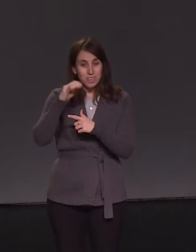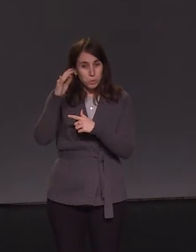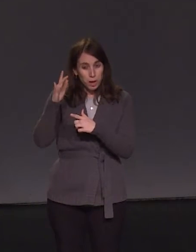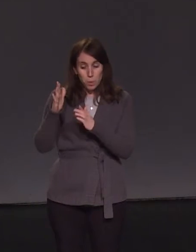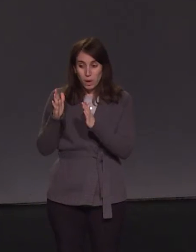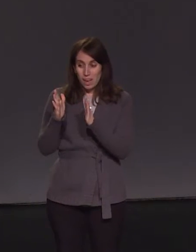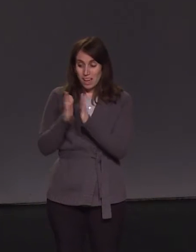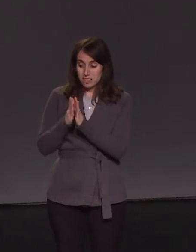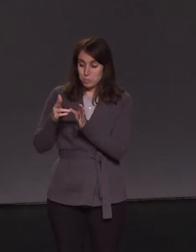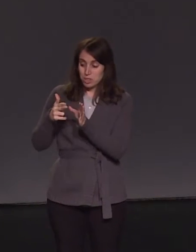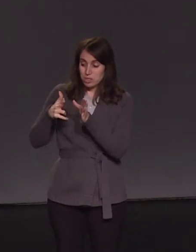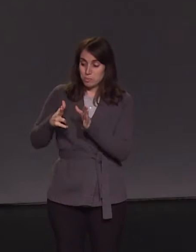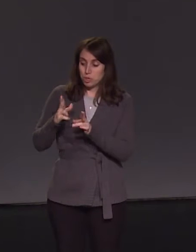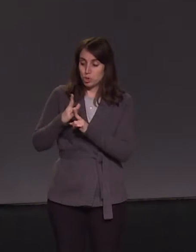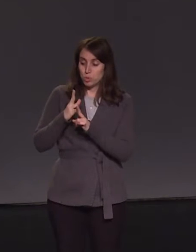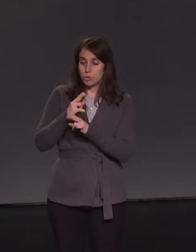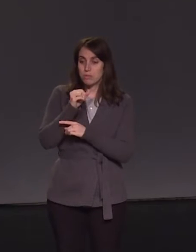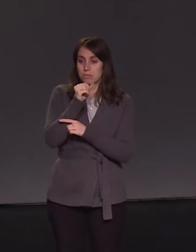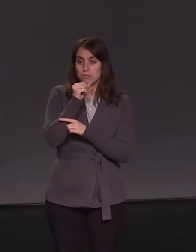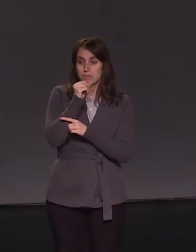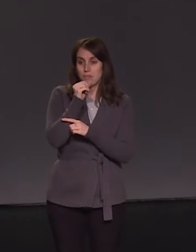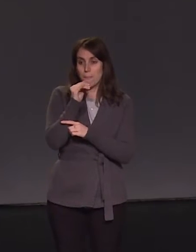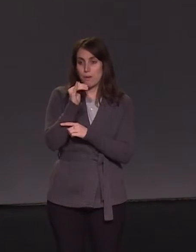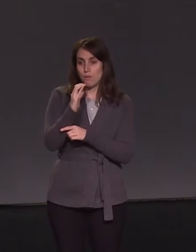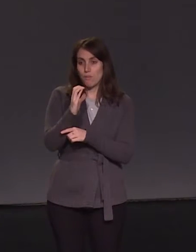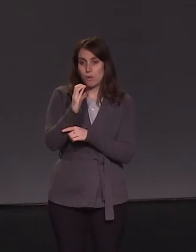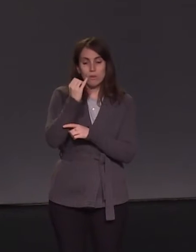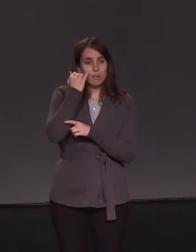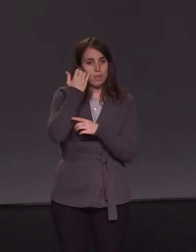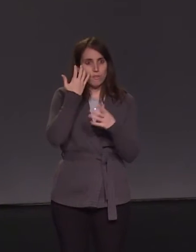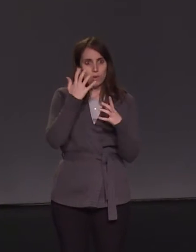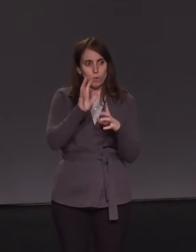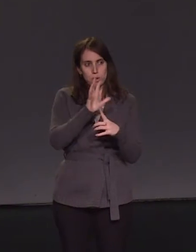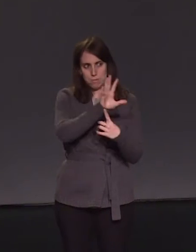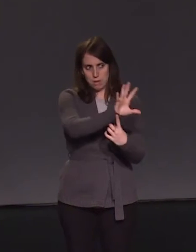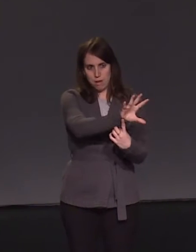If you do not wish to be captured, please sit in the no photography area of every room